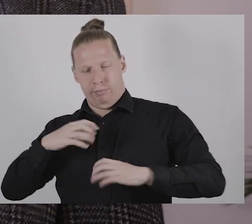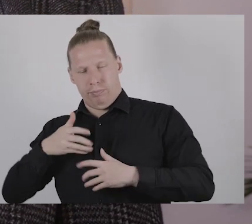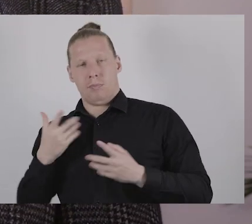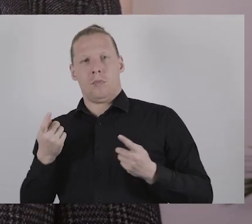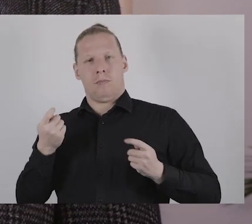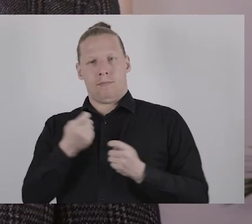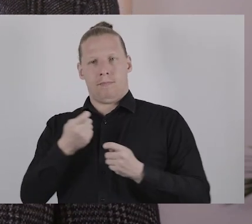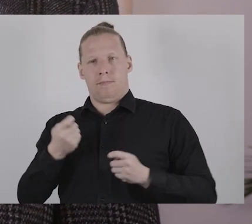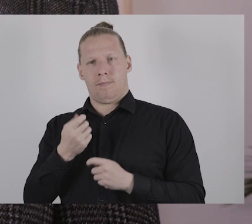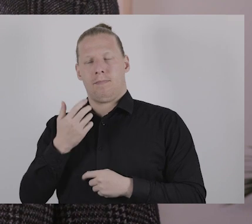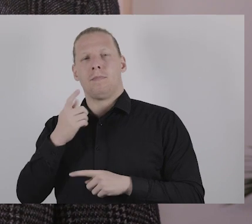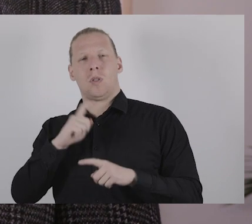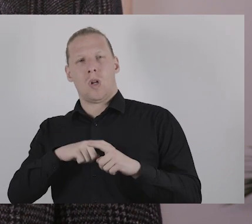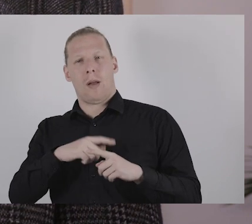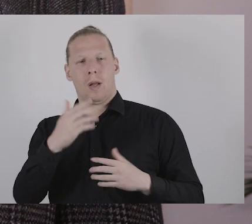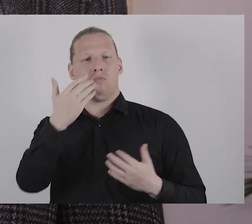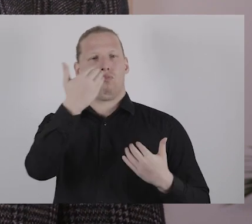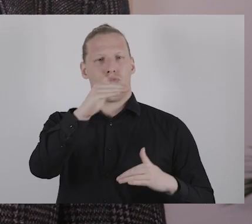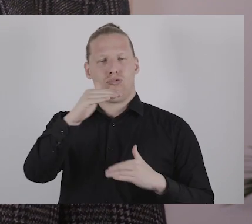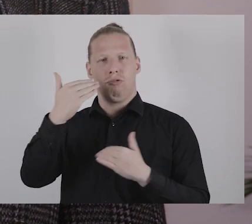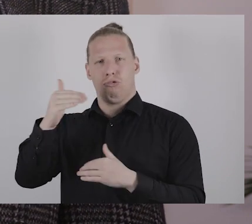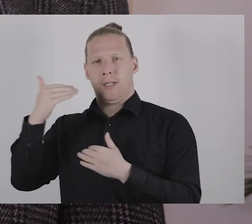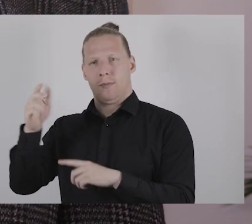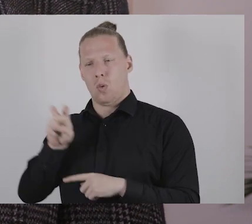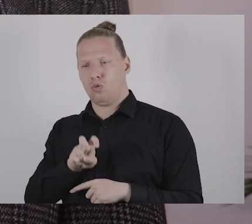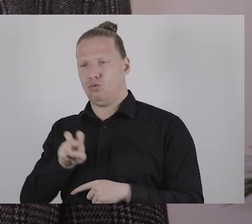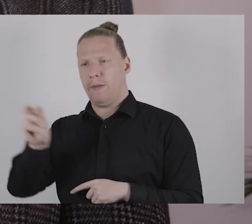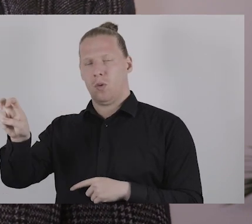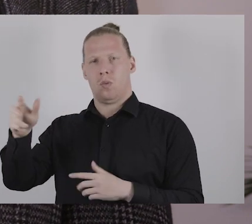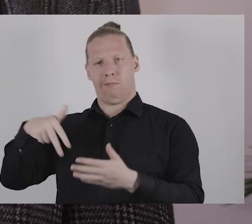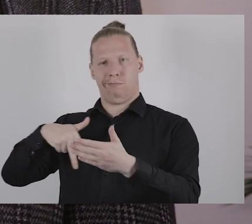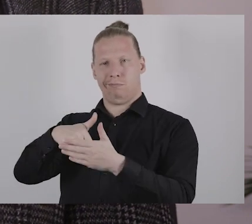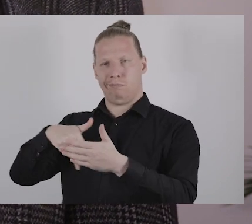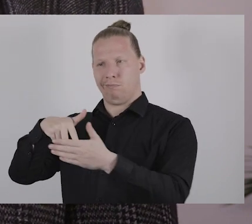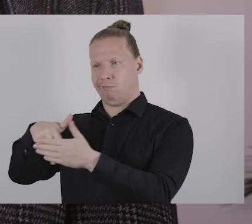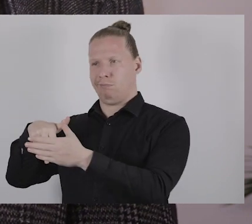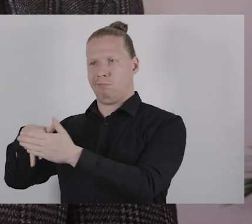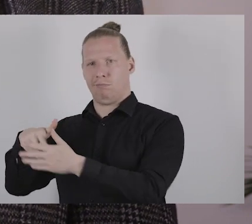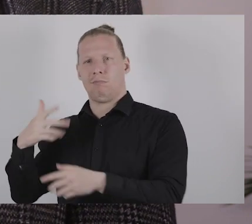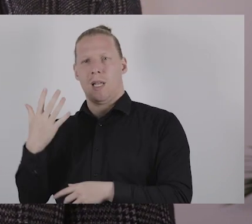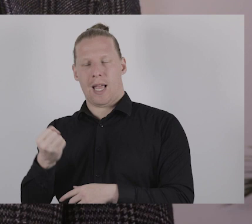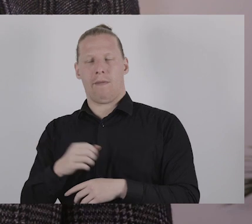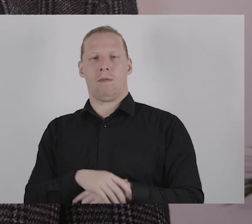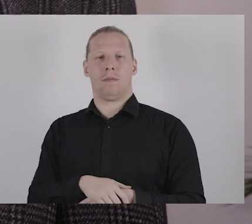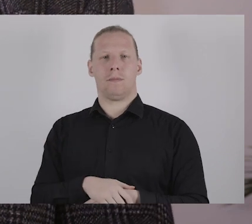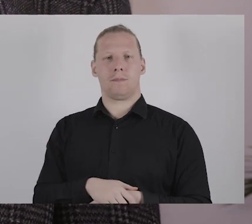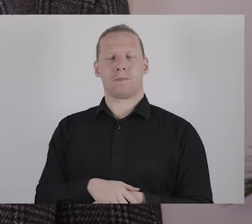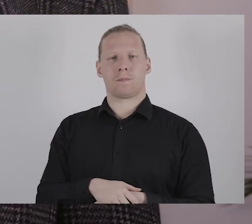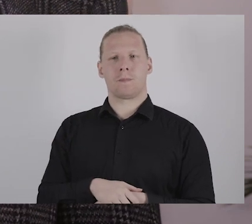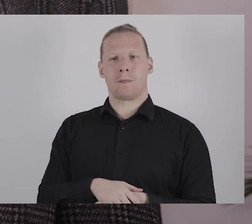when there was restrictions in terms of movin' about, around not only your region